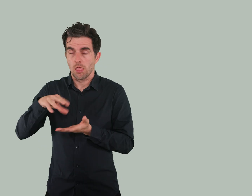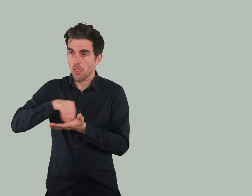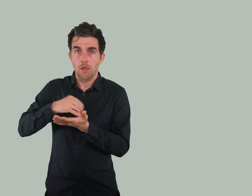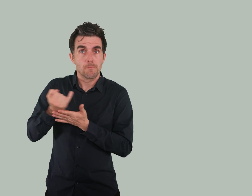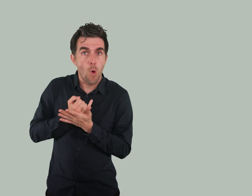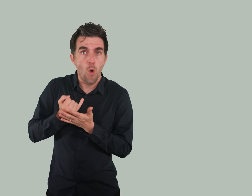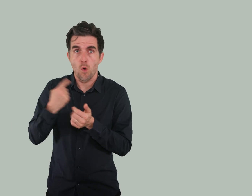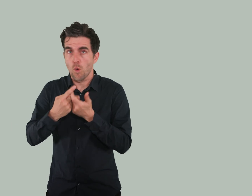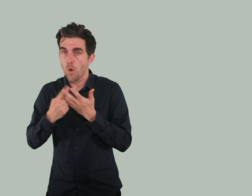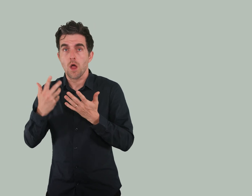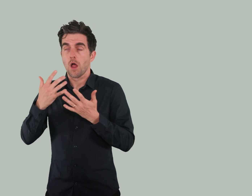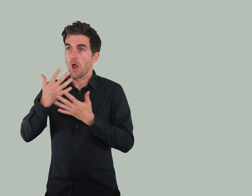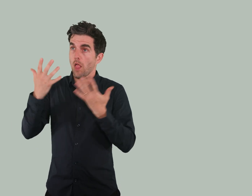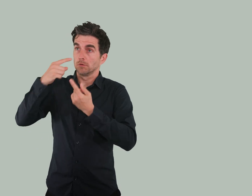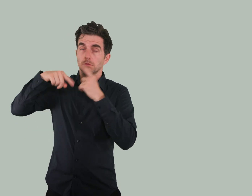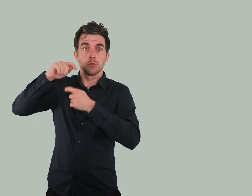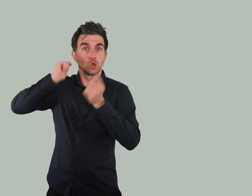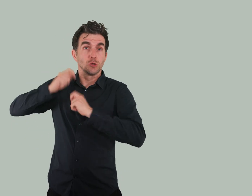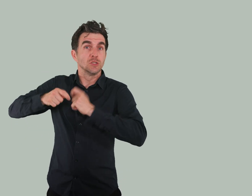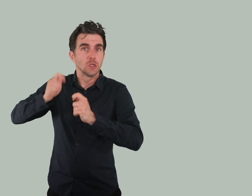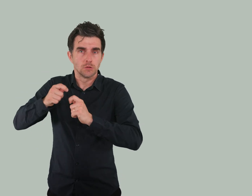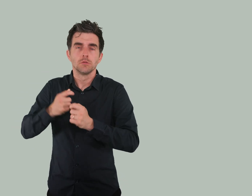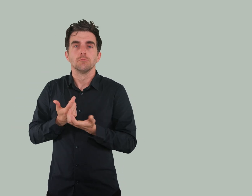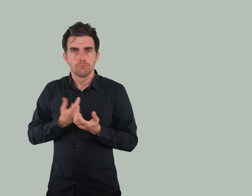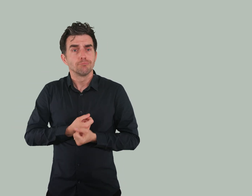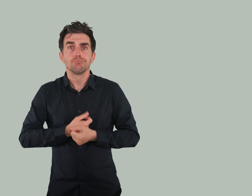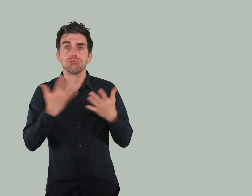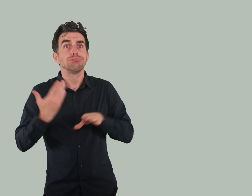and often poorly paid, with very high turnover.